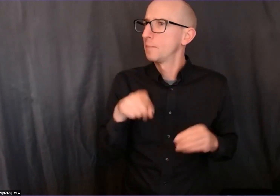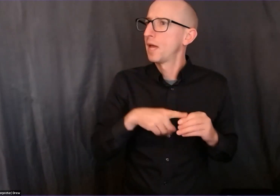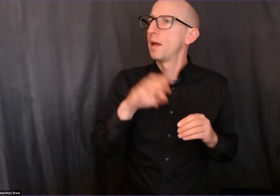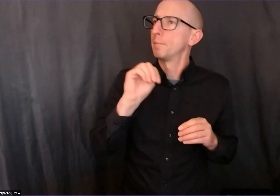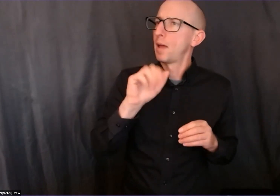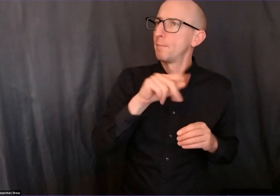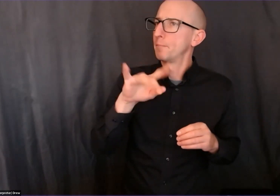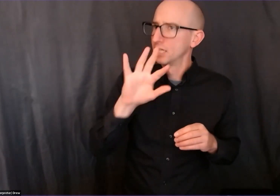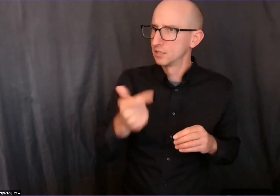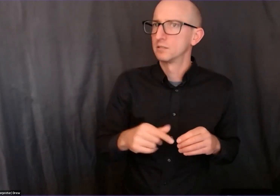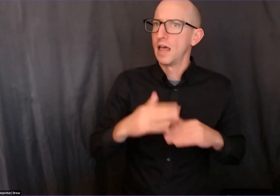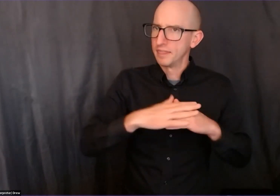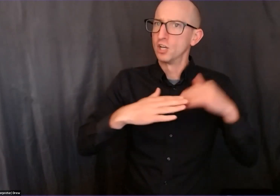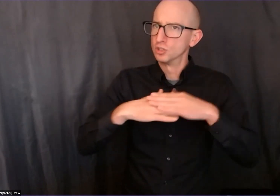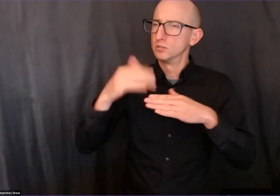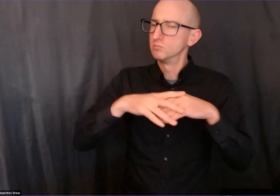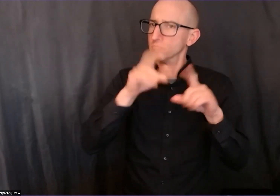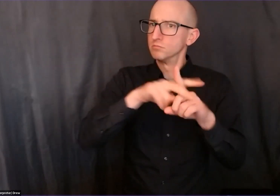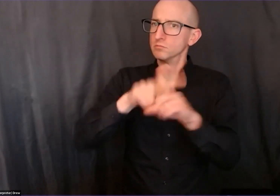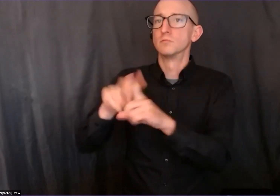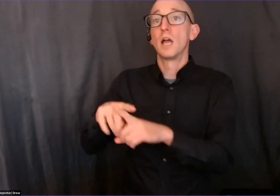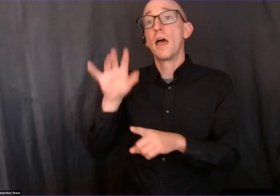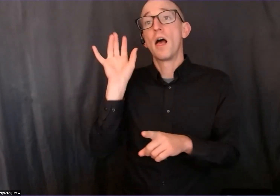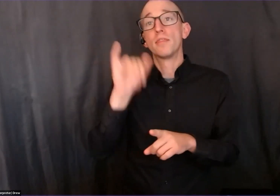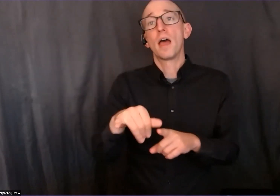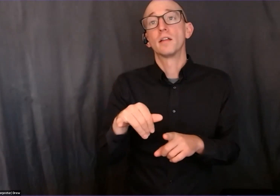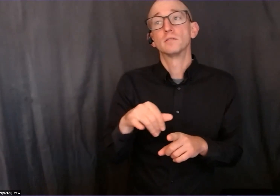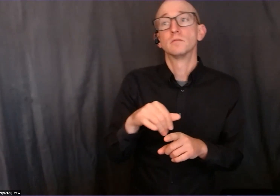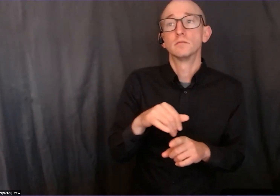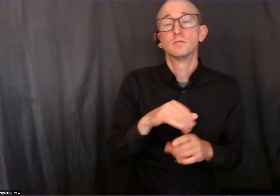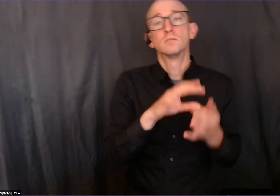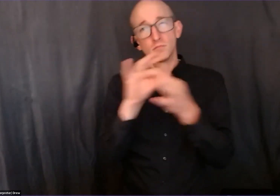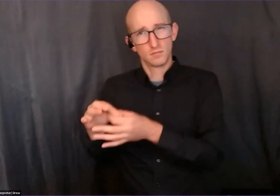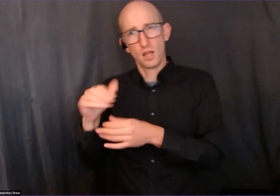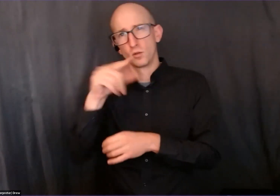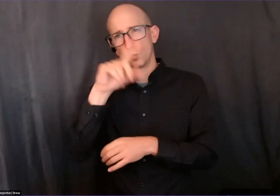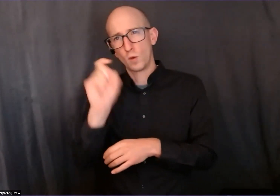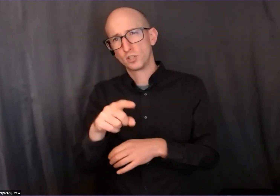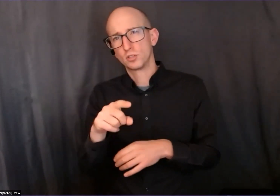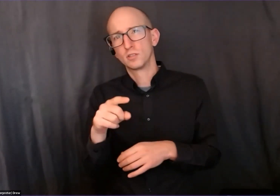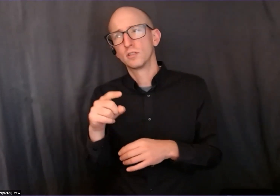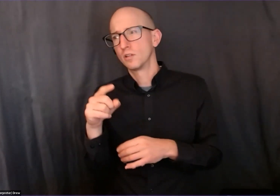you could turn to the next slide, I will turn it back over to our MC, Sarah Froman. Sarah.